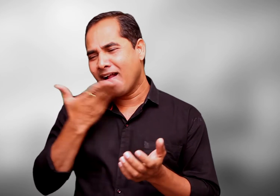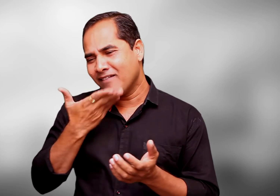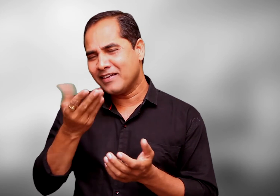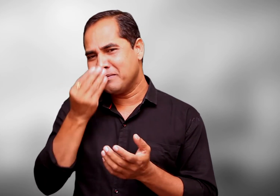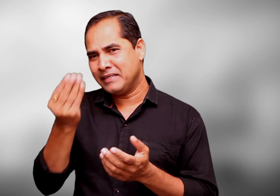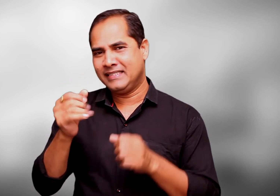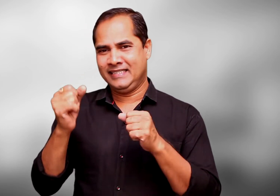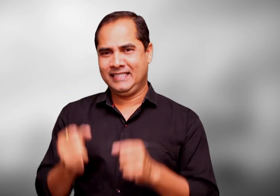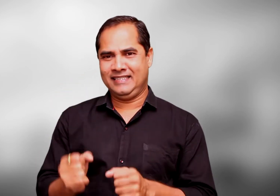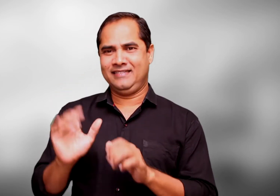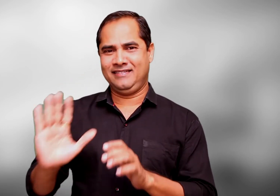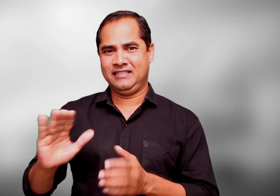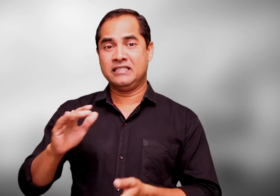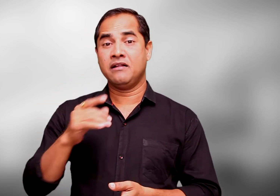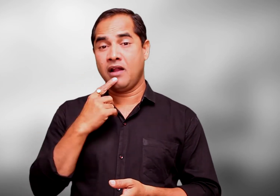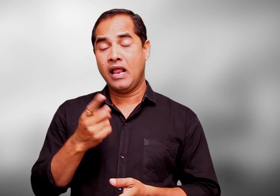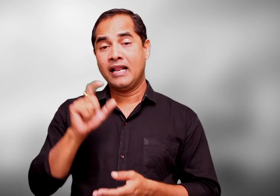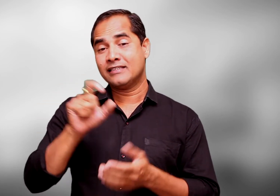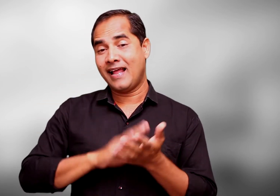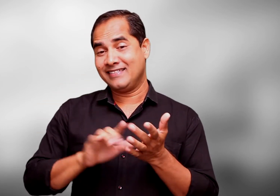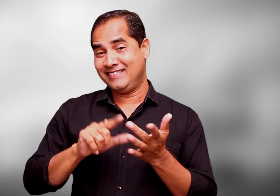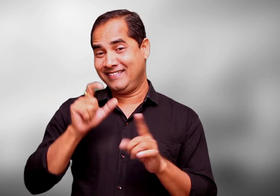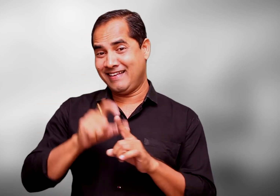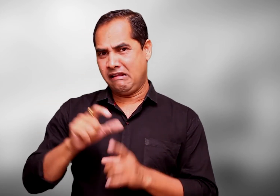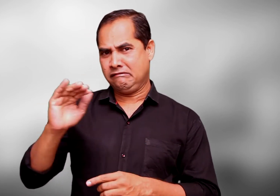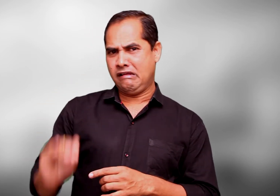that's why we want you to sit down, child.'